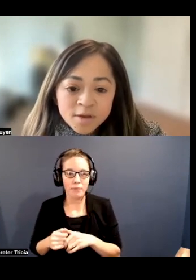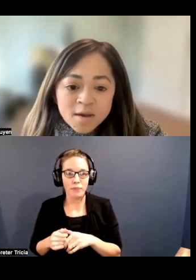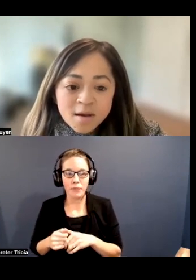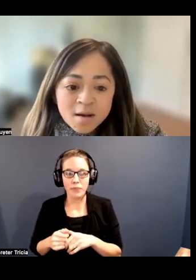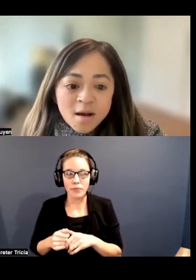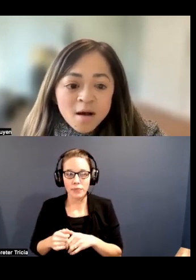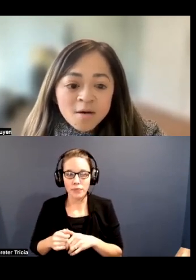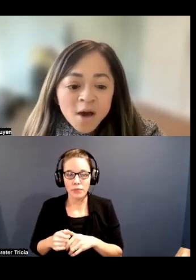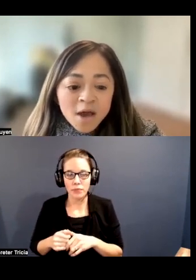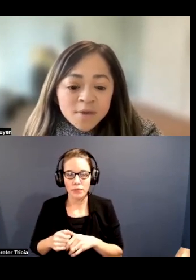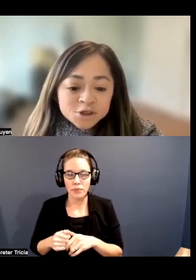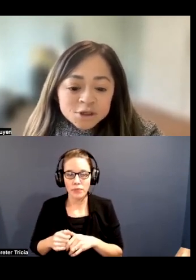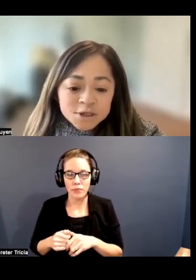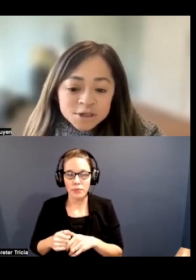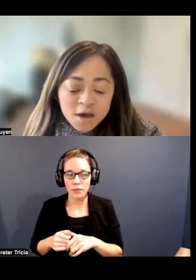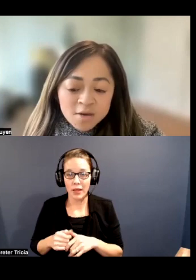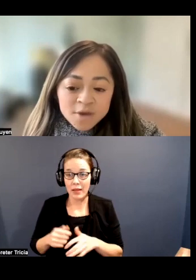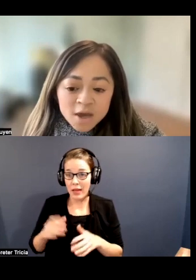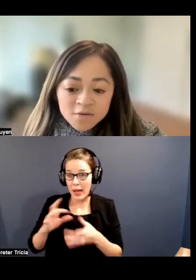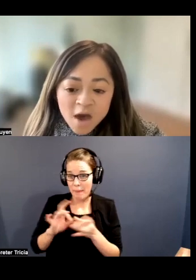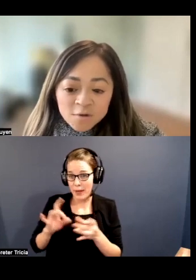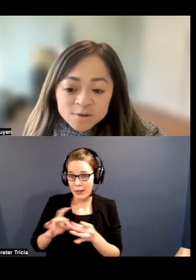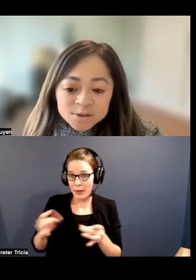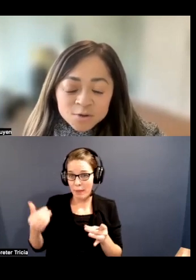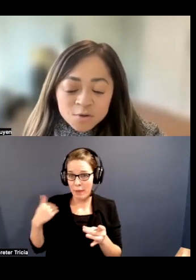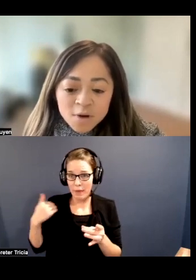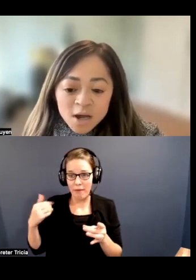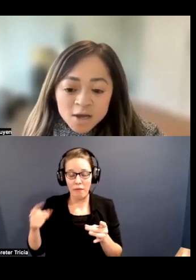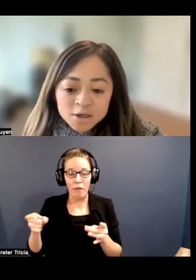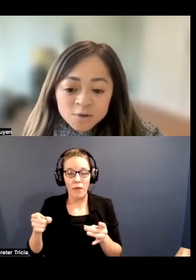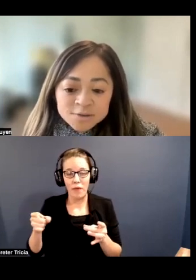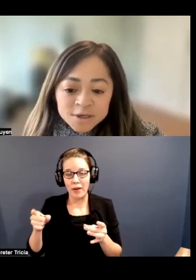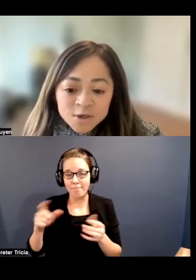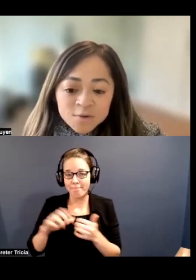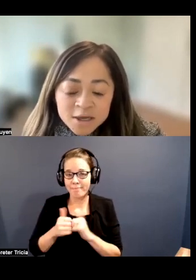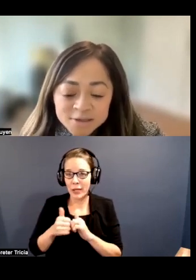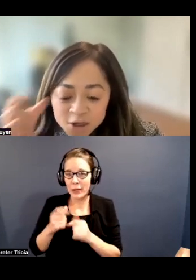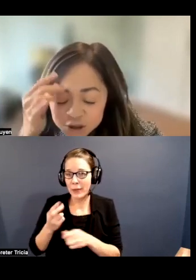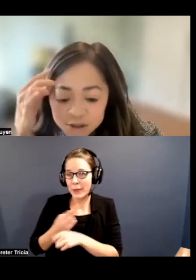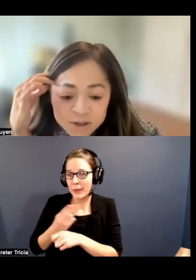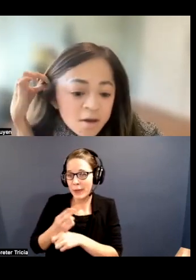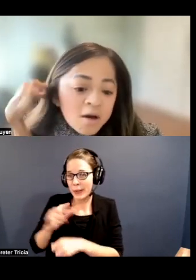I mentioned how to use the Q&A section.